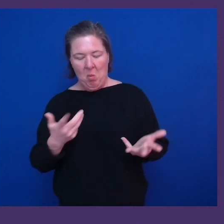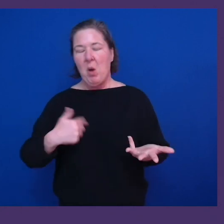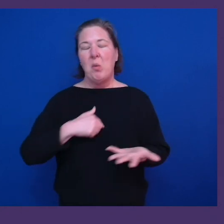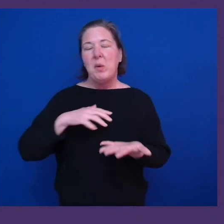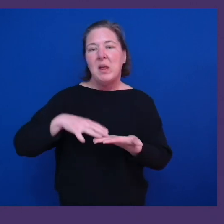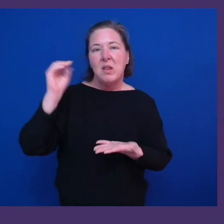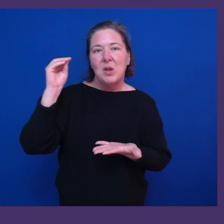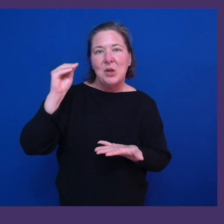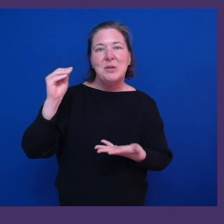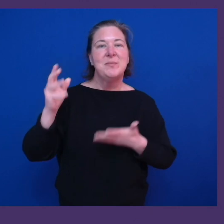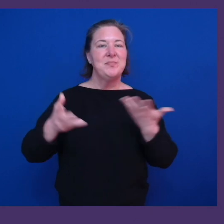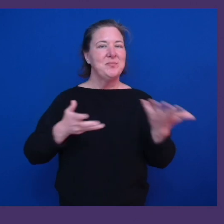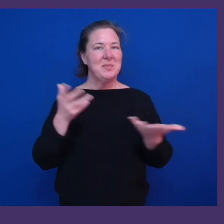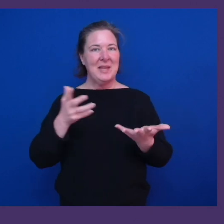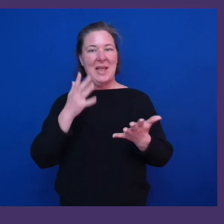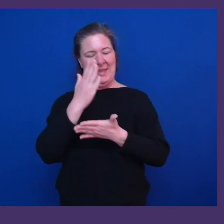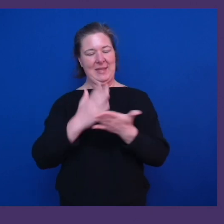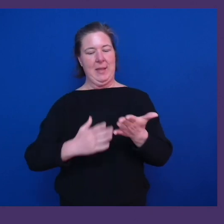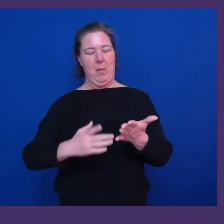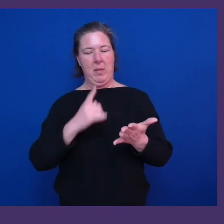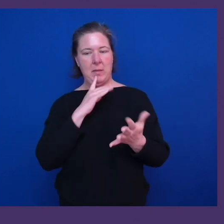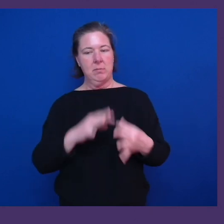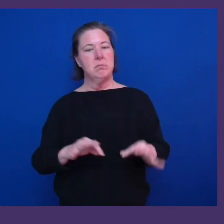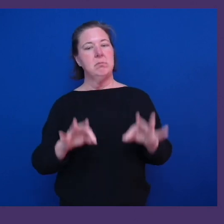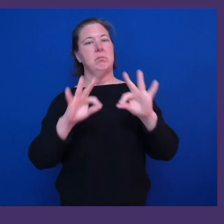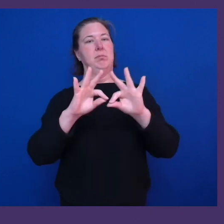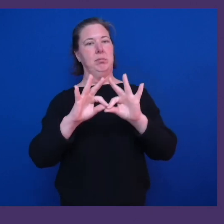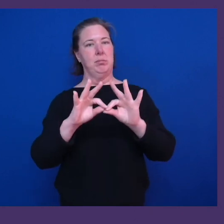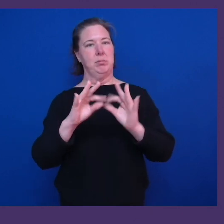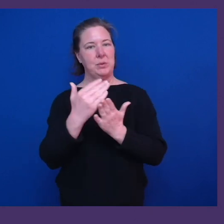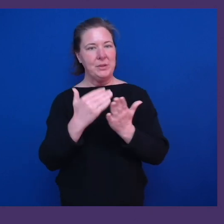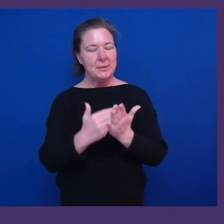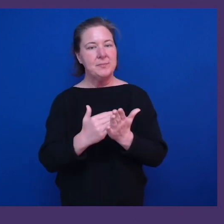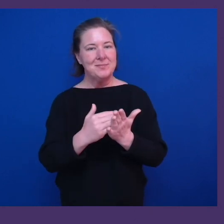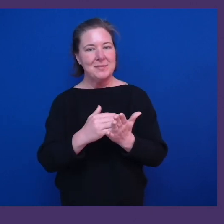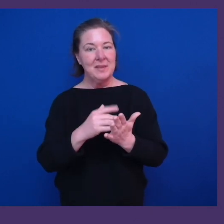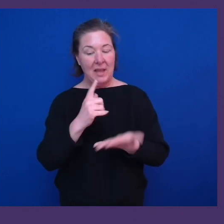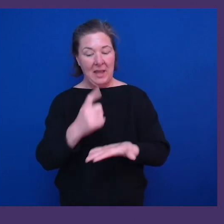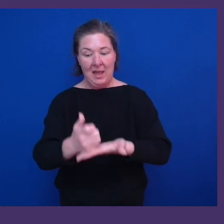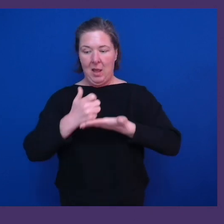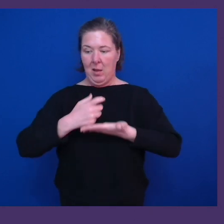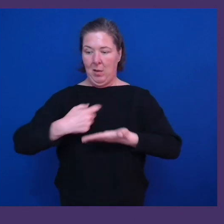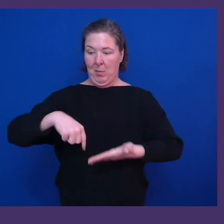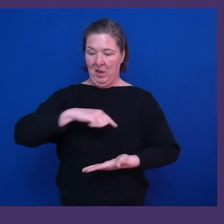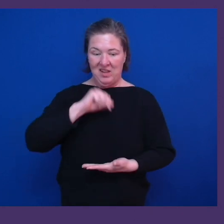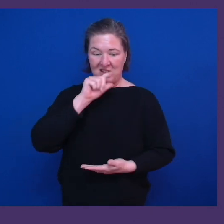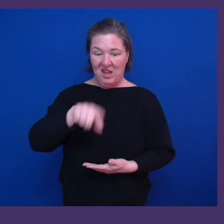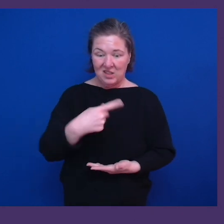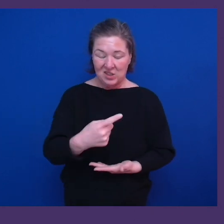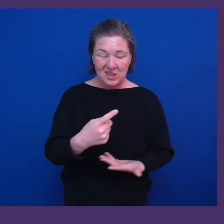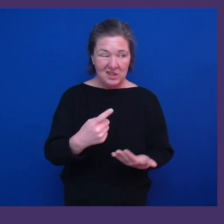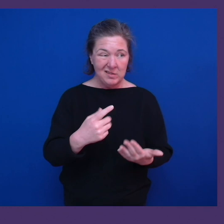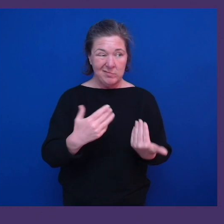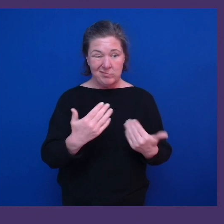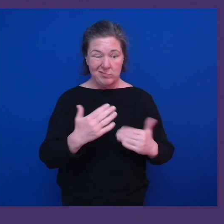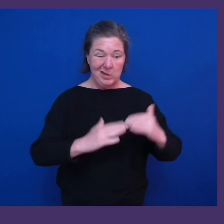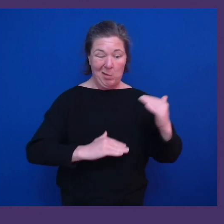that really helped us not just build this and publish it to our company, but also iterate and make it better